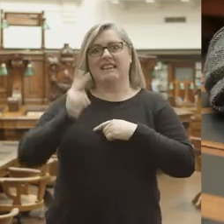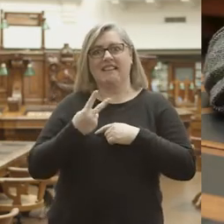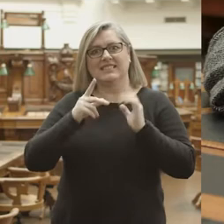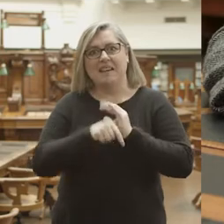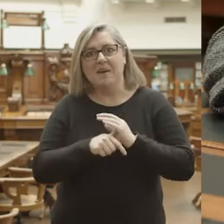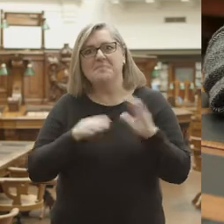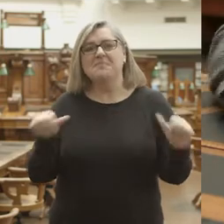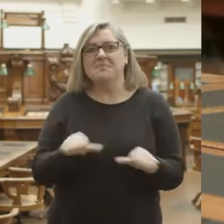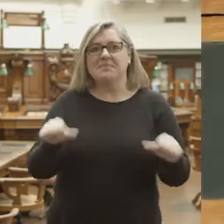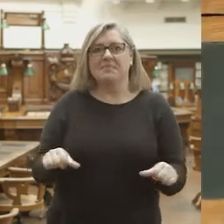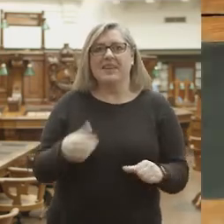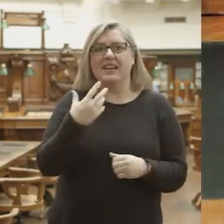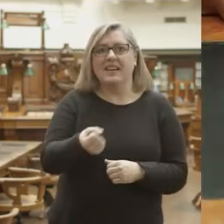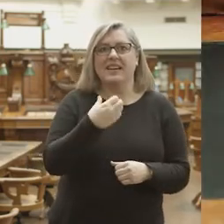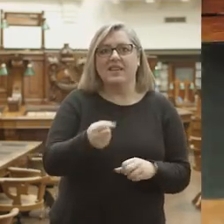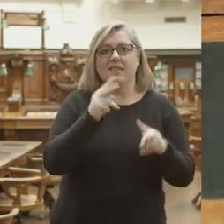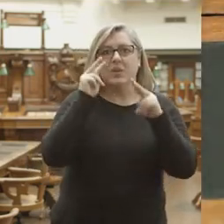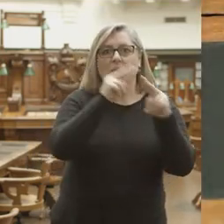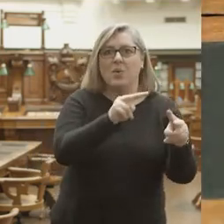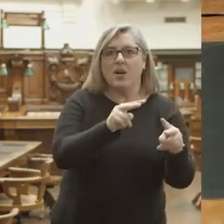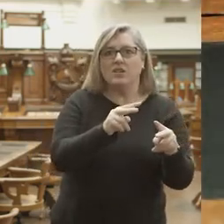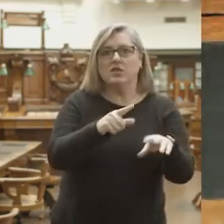there it is, okay. Watch it close, I'll do it nice and slow